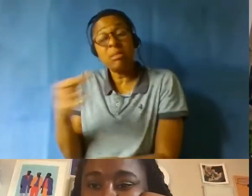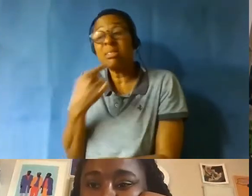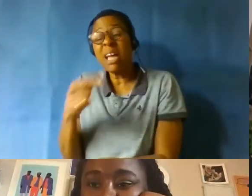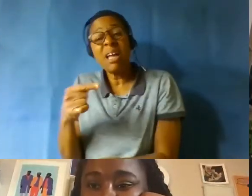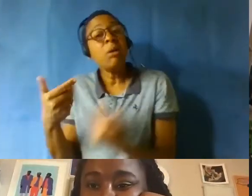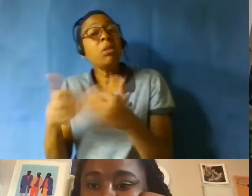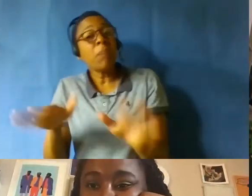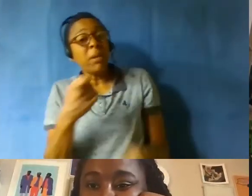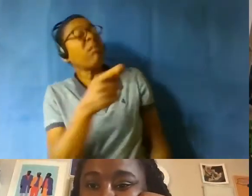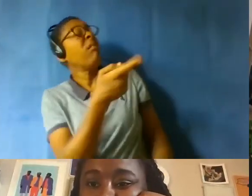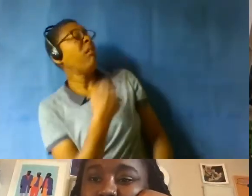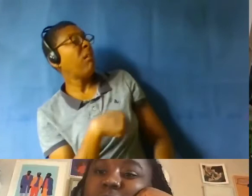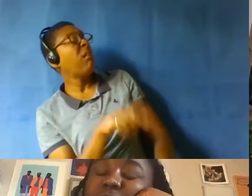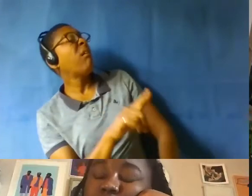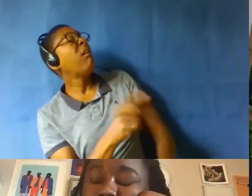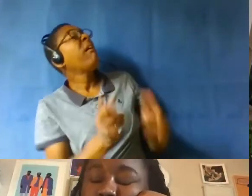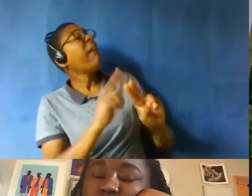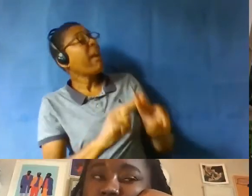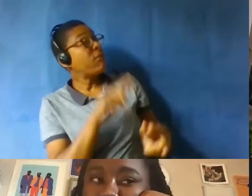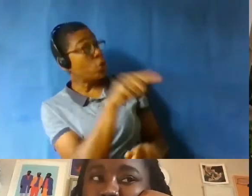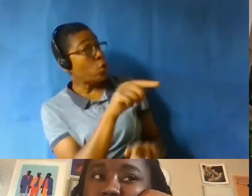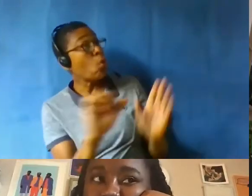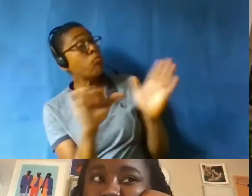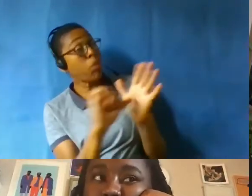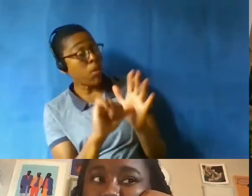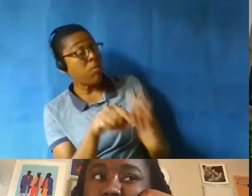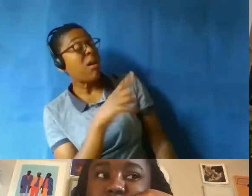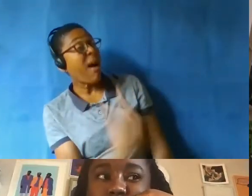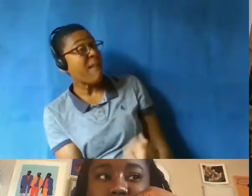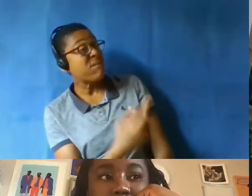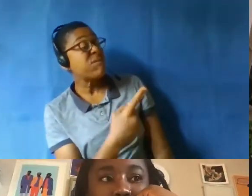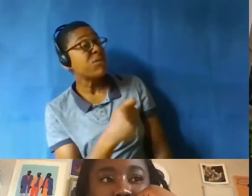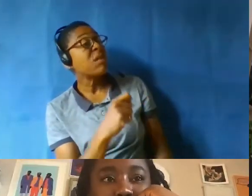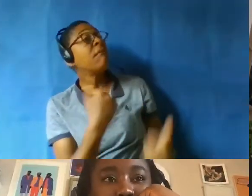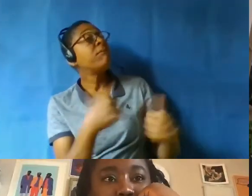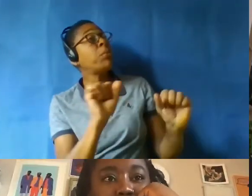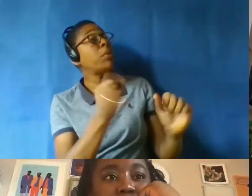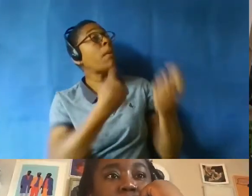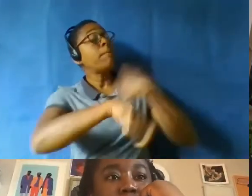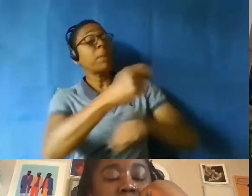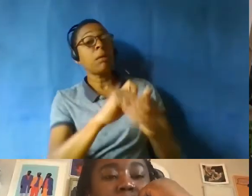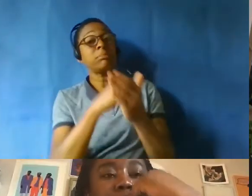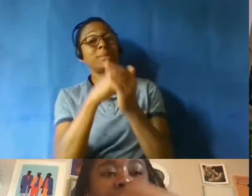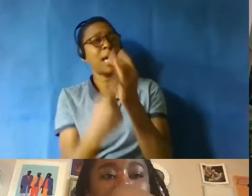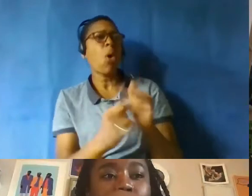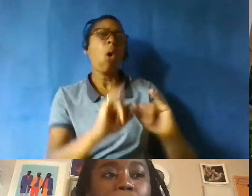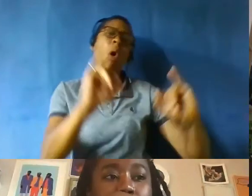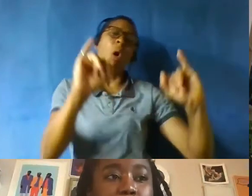you something traumatic and terrible happened to you and you ended up disabled what a horrific thing that could happen to